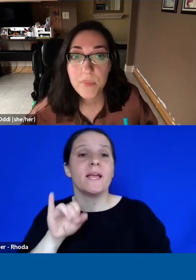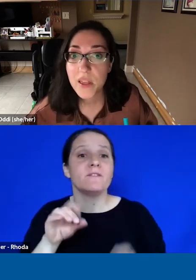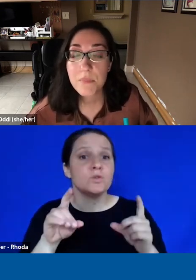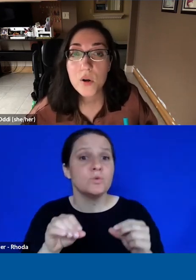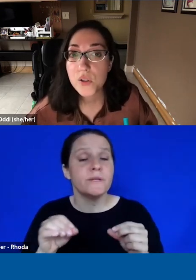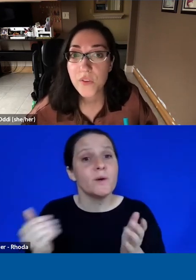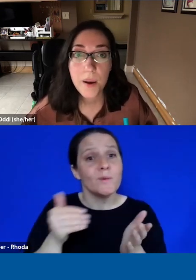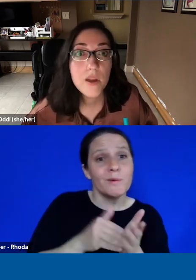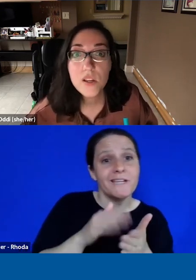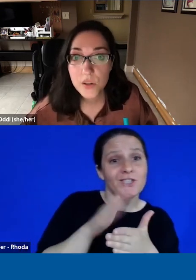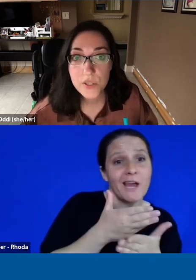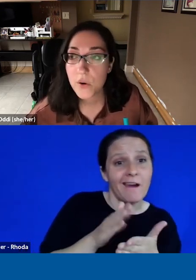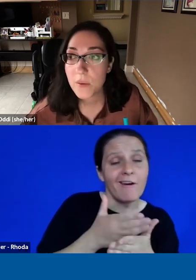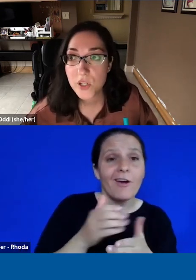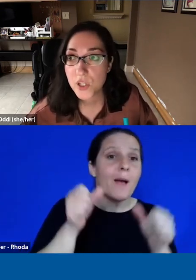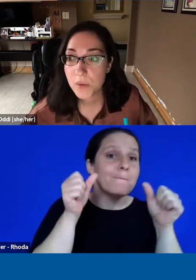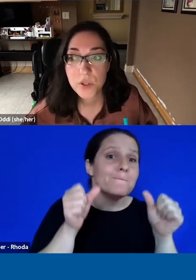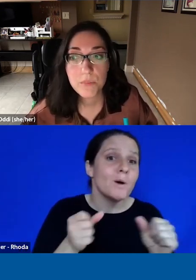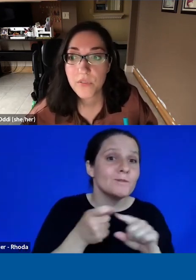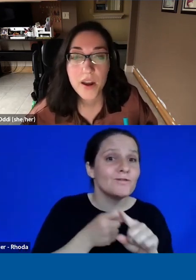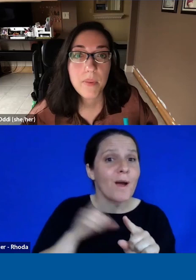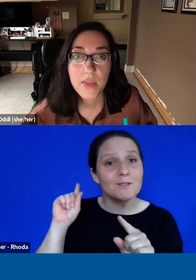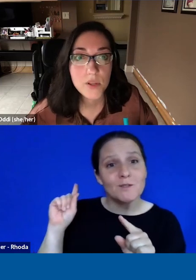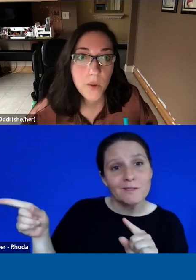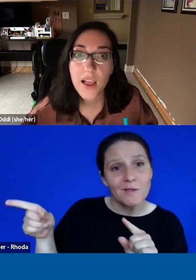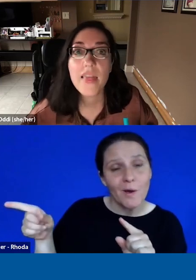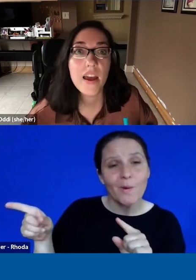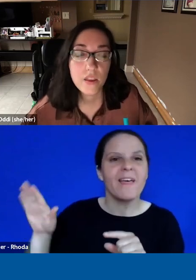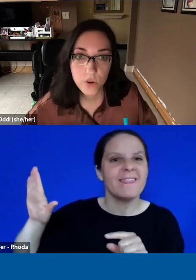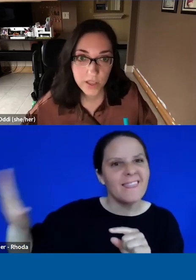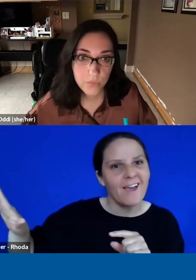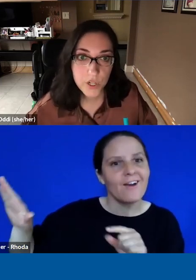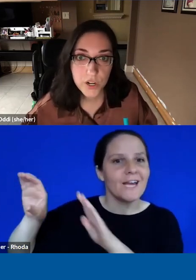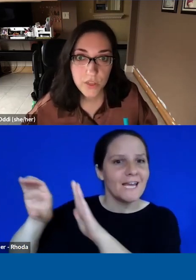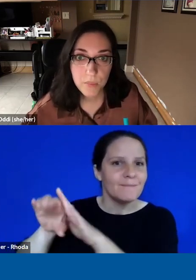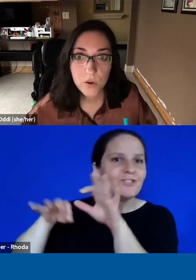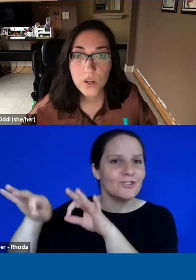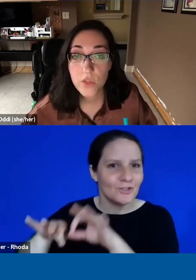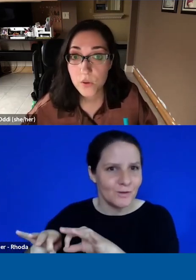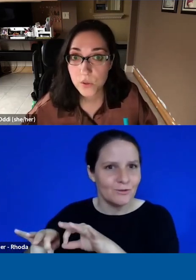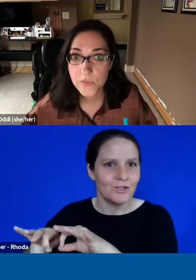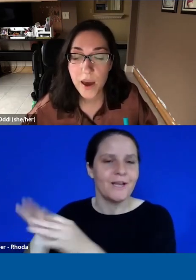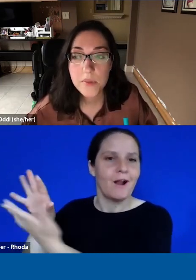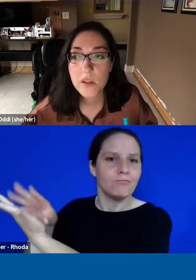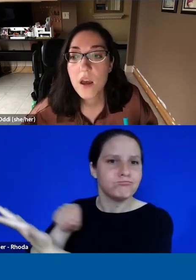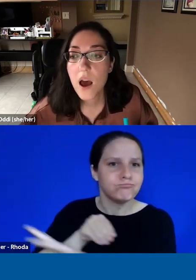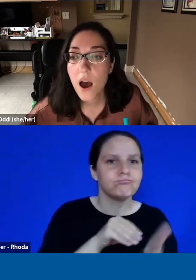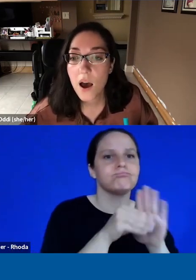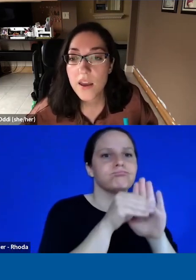you can be like post from so and so, image description provided by them as well and then you can reshare their post on those sorts of apps.